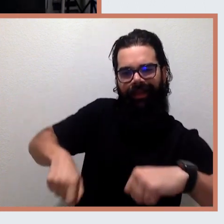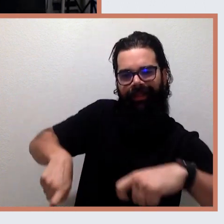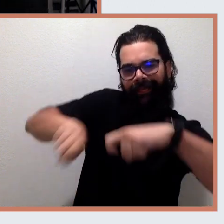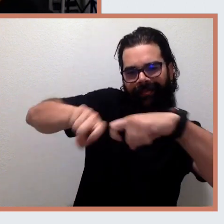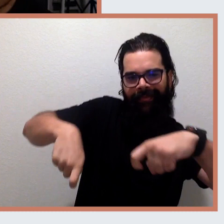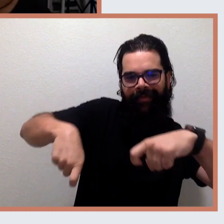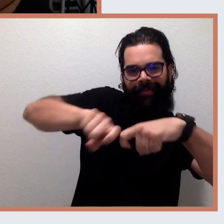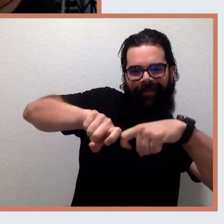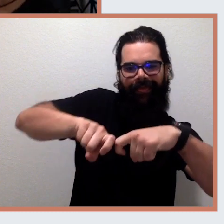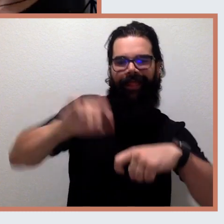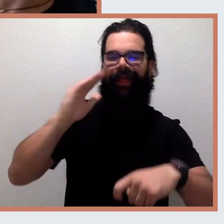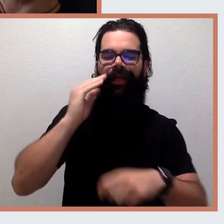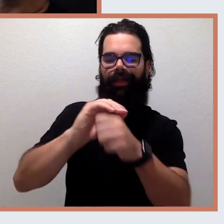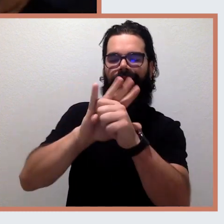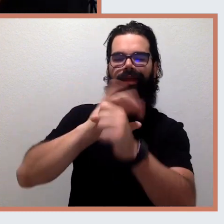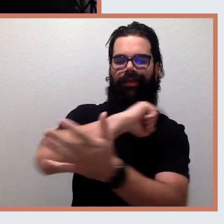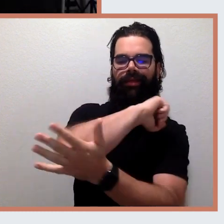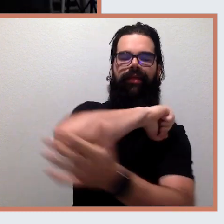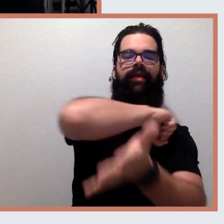Instead of the COVID elbow, we'll be like, "Knees."